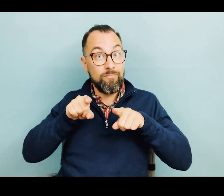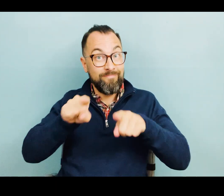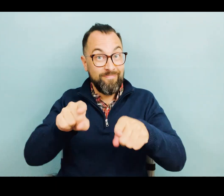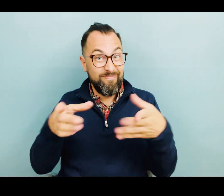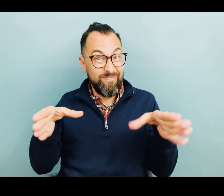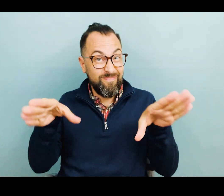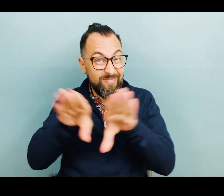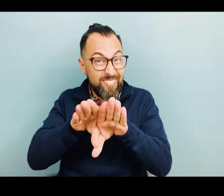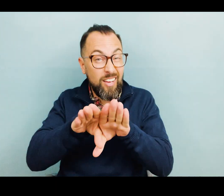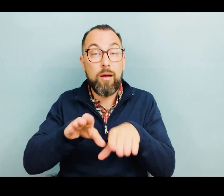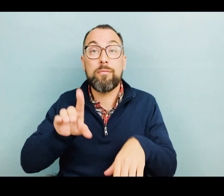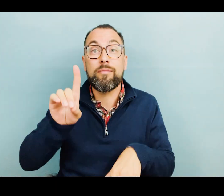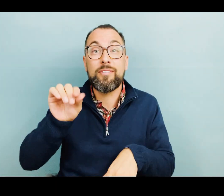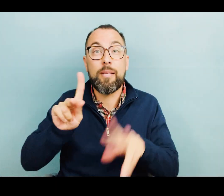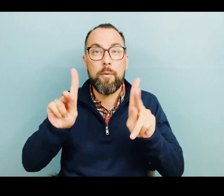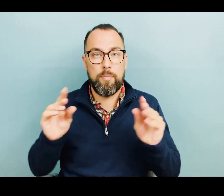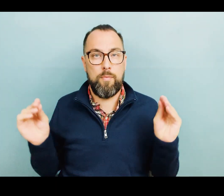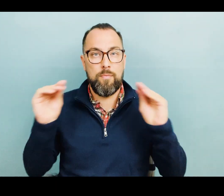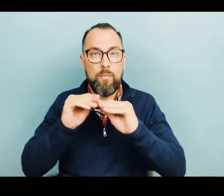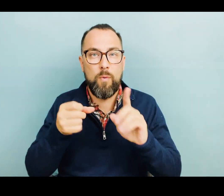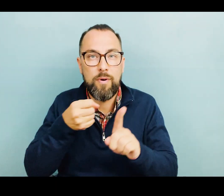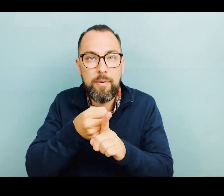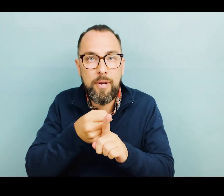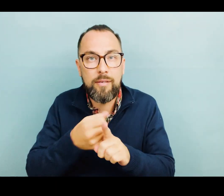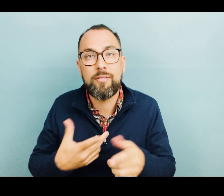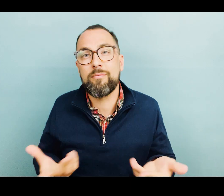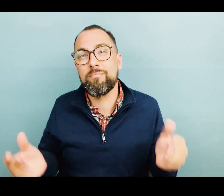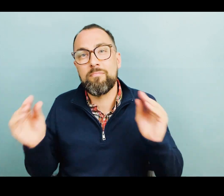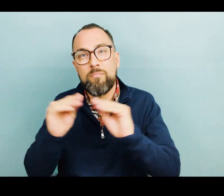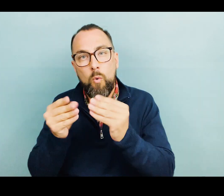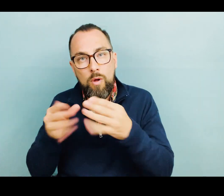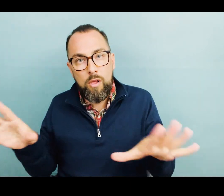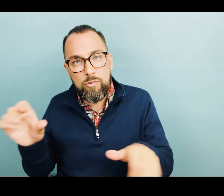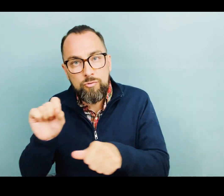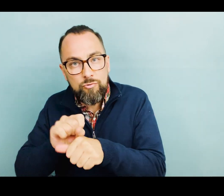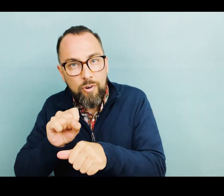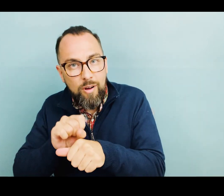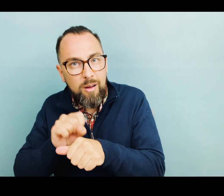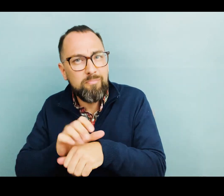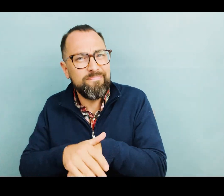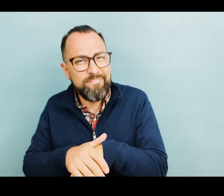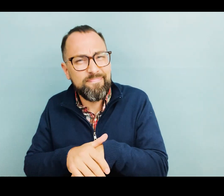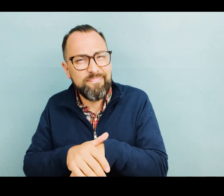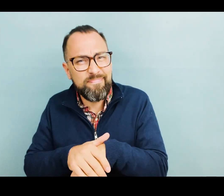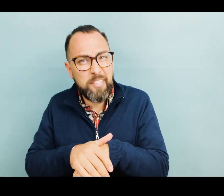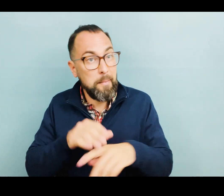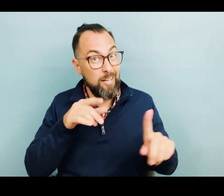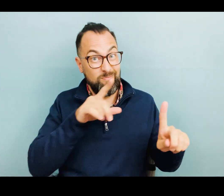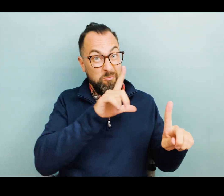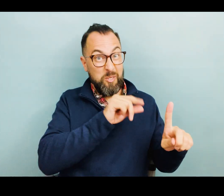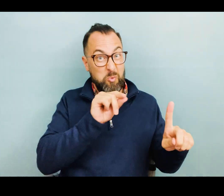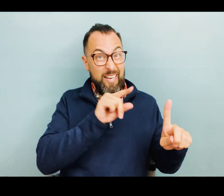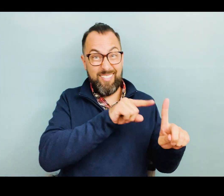According to them, during the nationwide shutdown people with disabilities were disproportionately impacted.